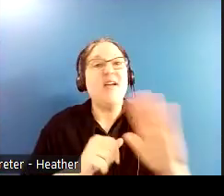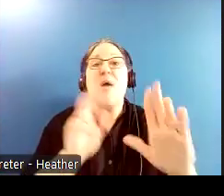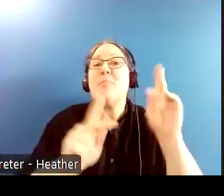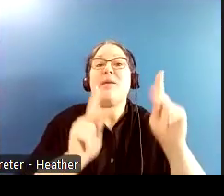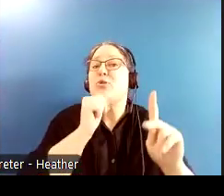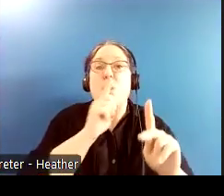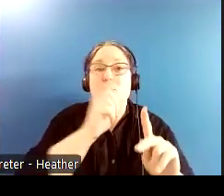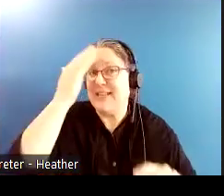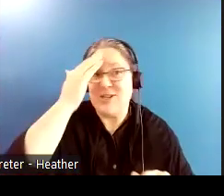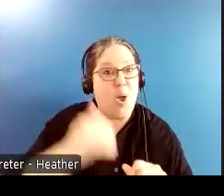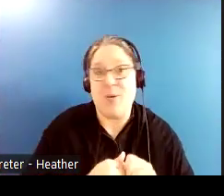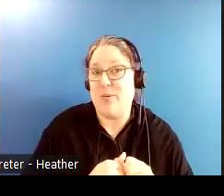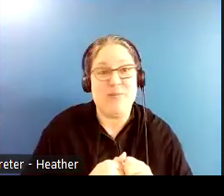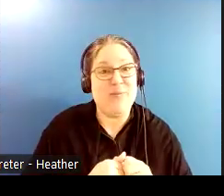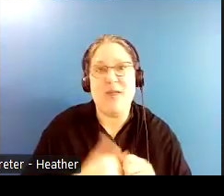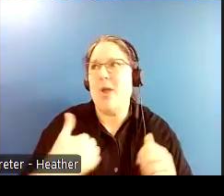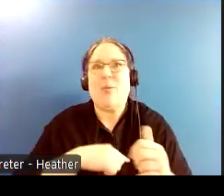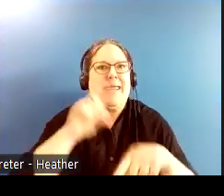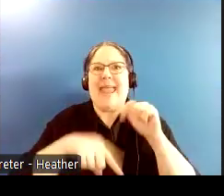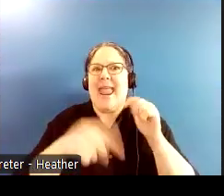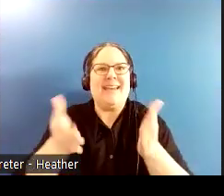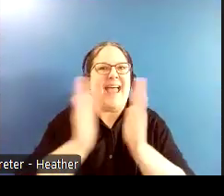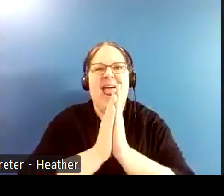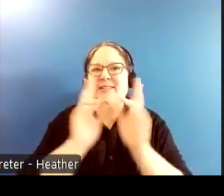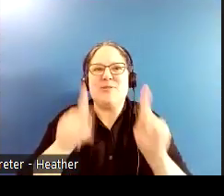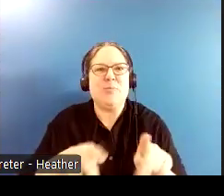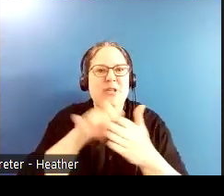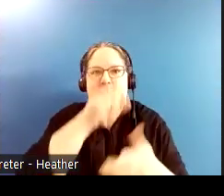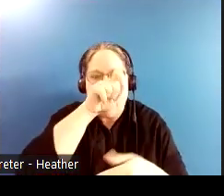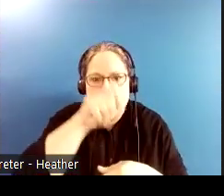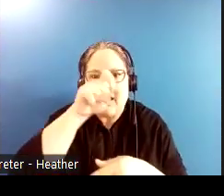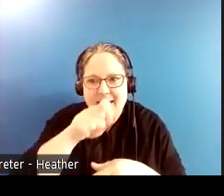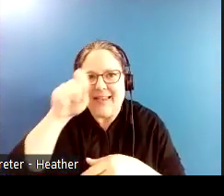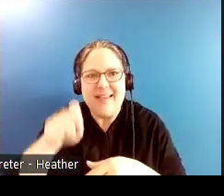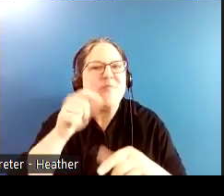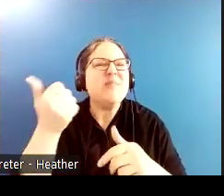because we weren't around to ask the person who put this thing together. Uh but any guesses for